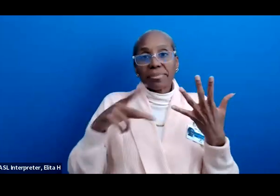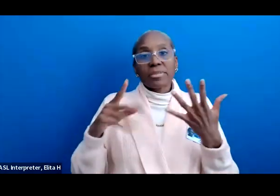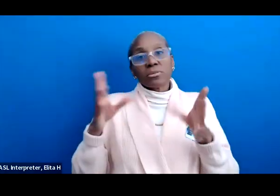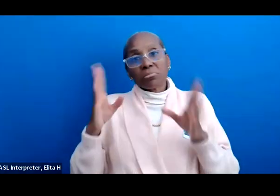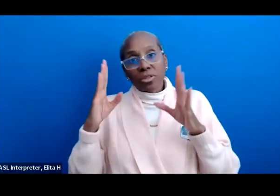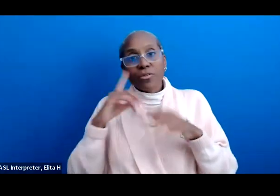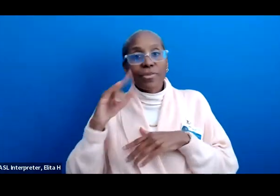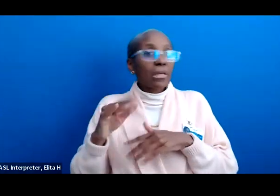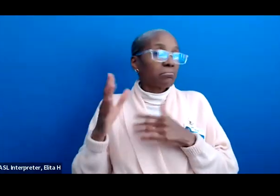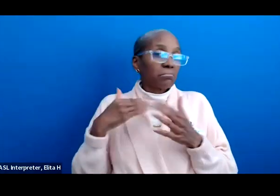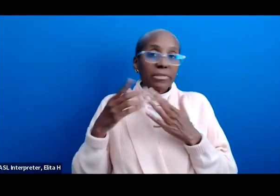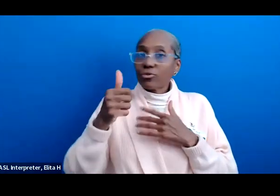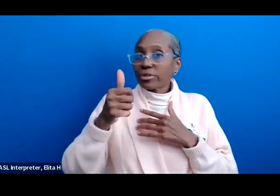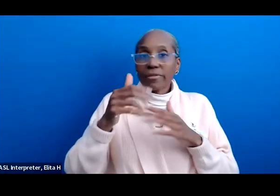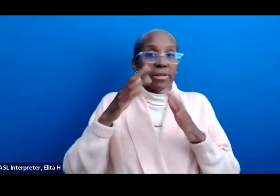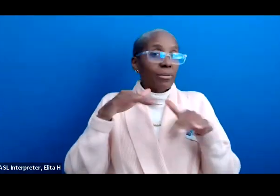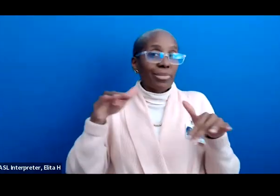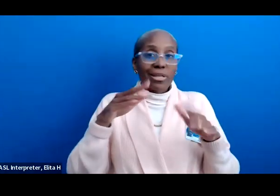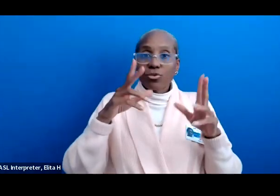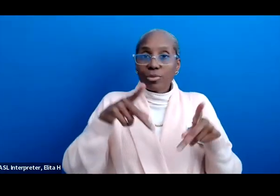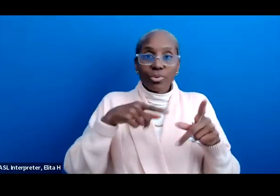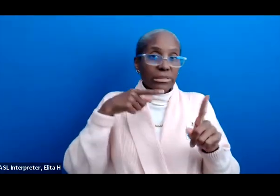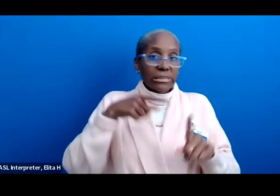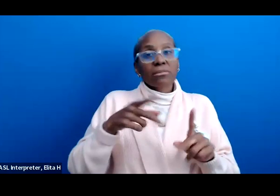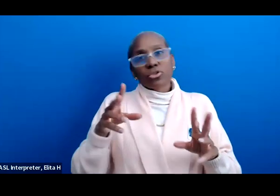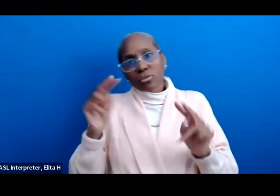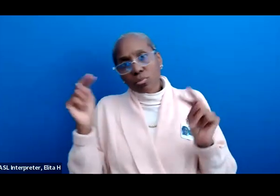Even if you're not a pediatric person, tune into that because it